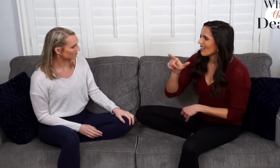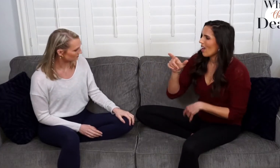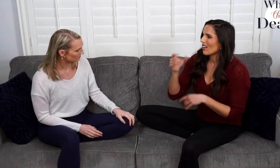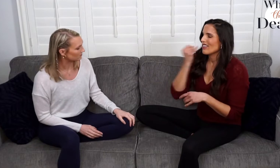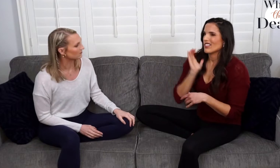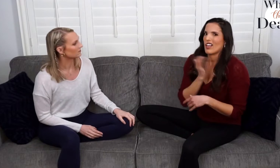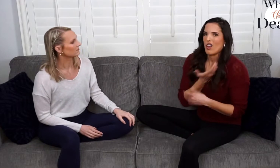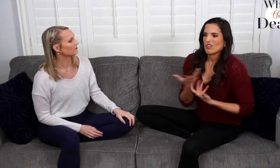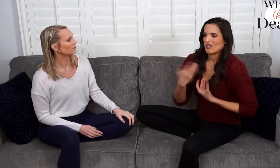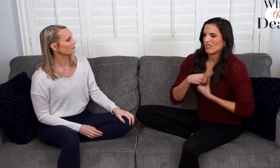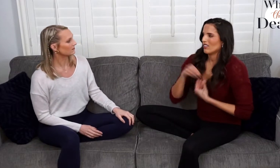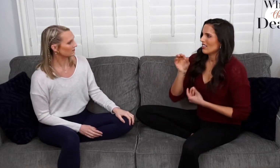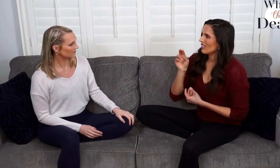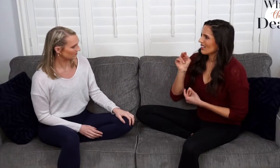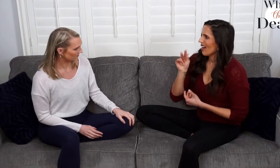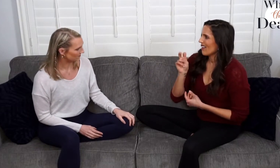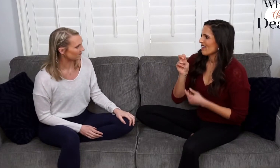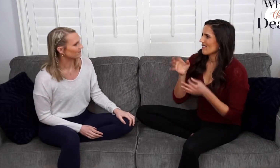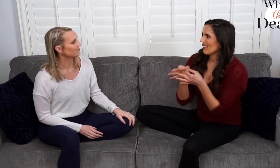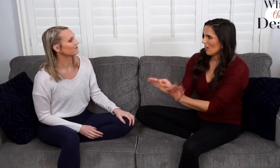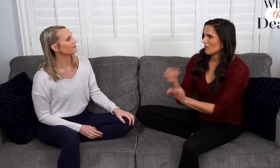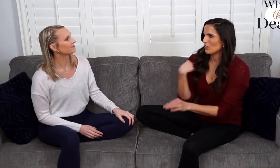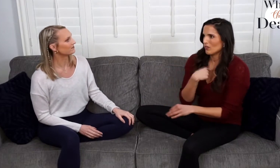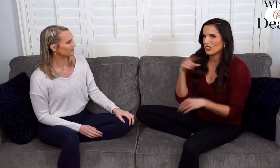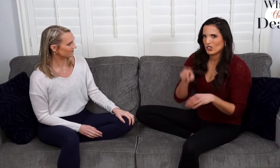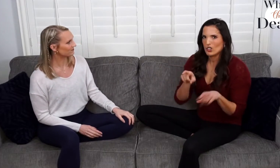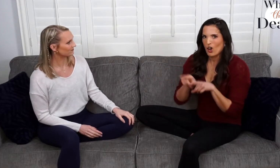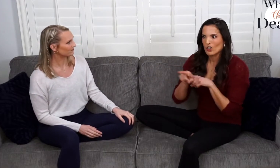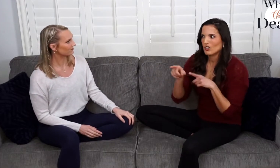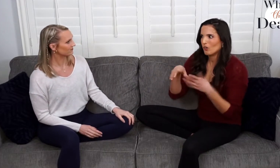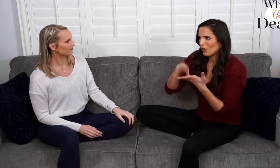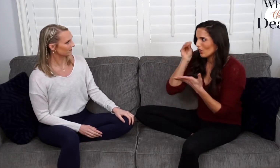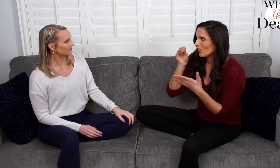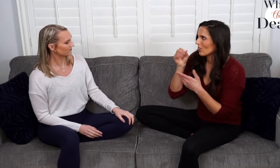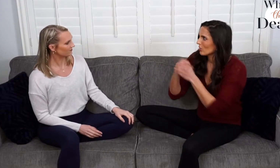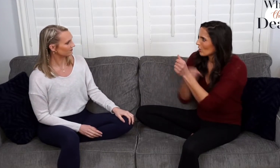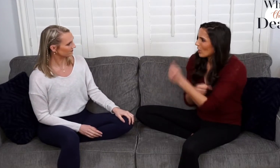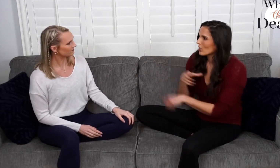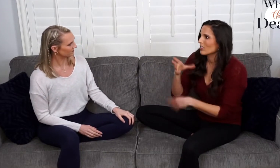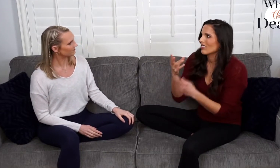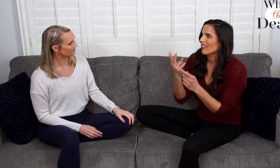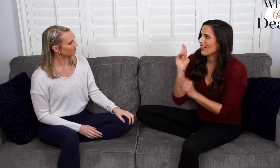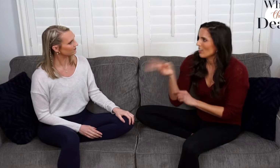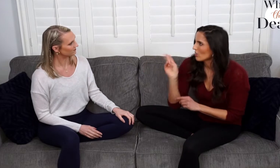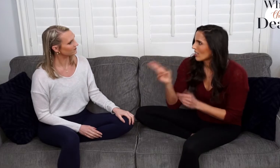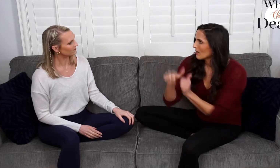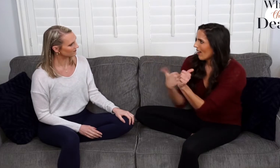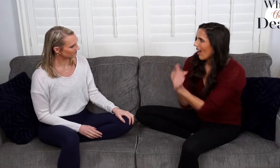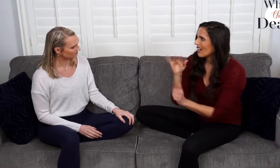the same thing with ASL. It's our native language. We should also learn the structure and the history